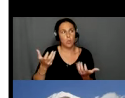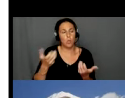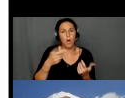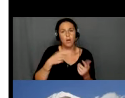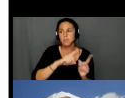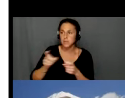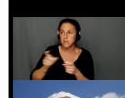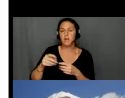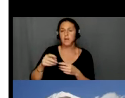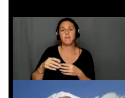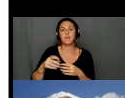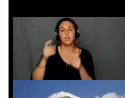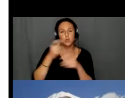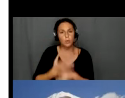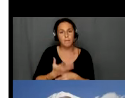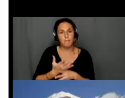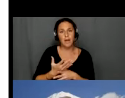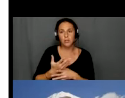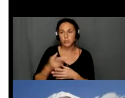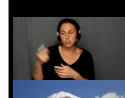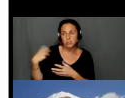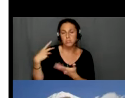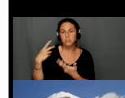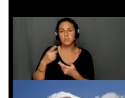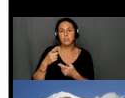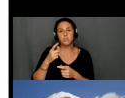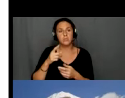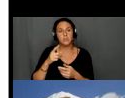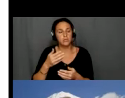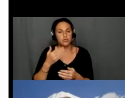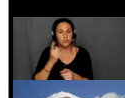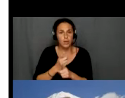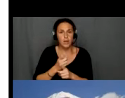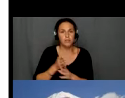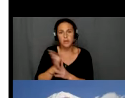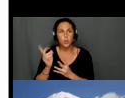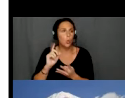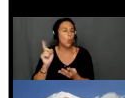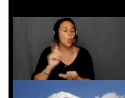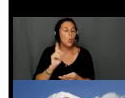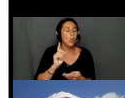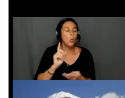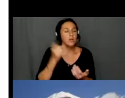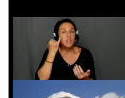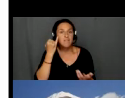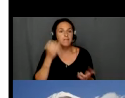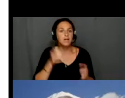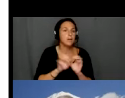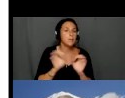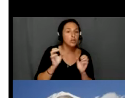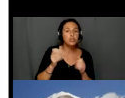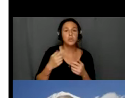ambulances can get there quicker, that wasn't the first step that happened.